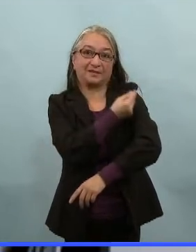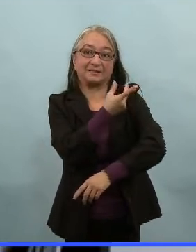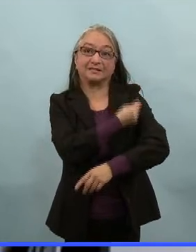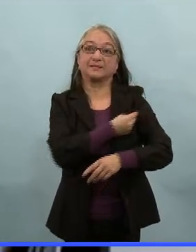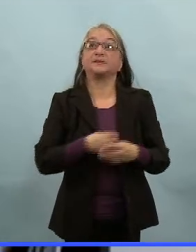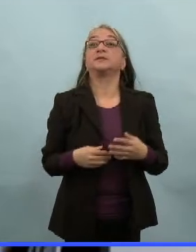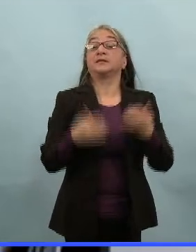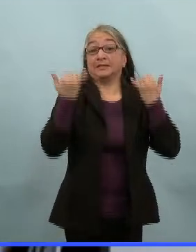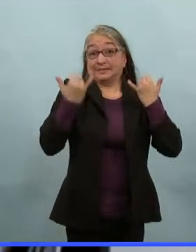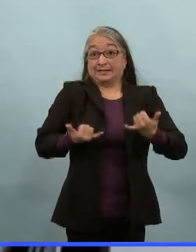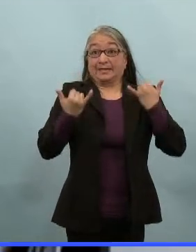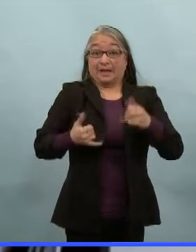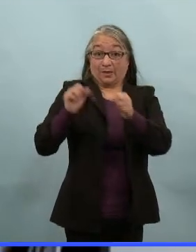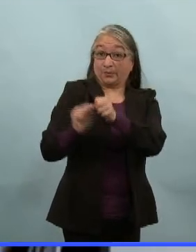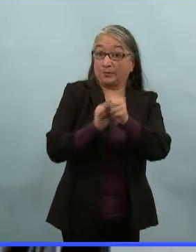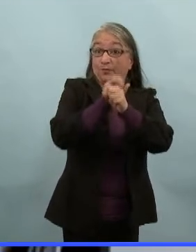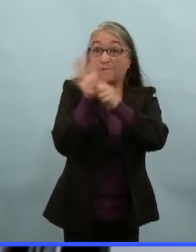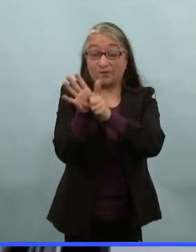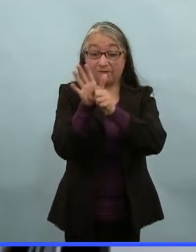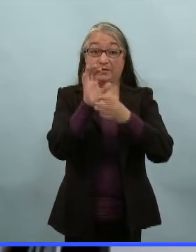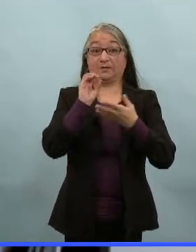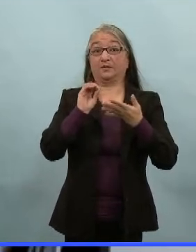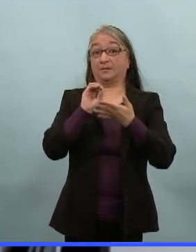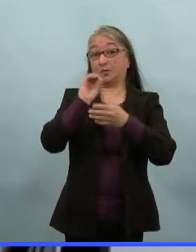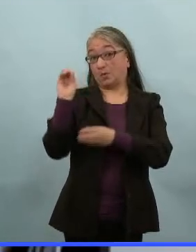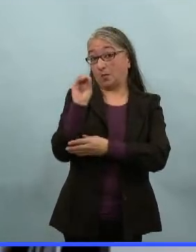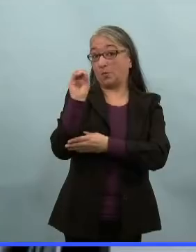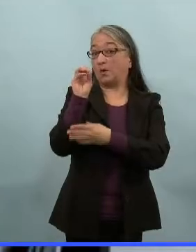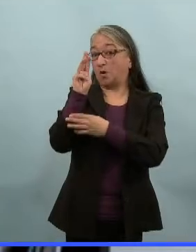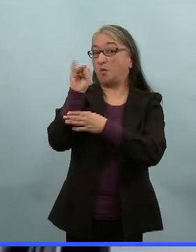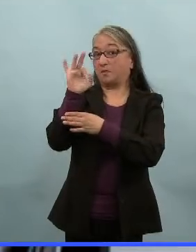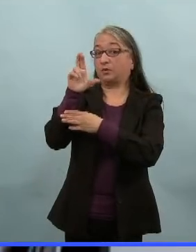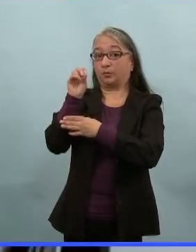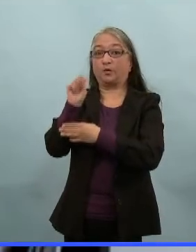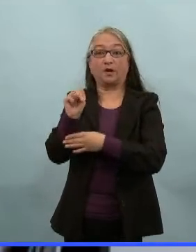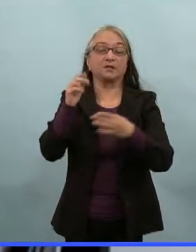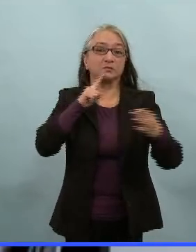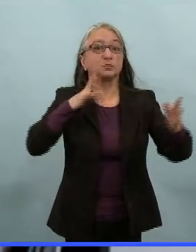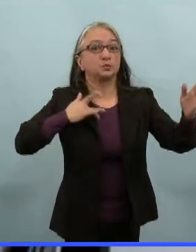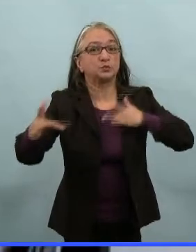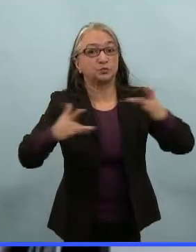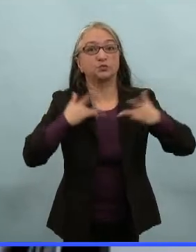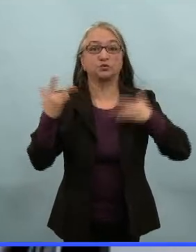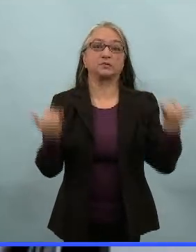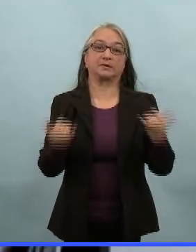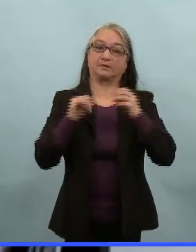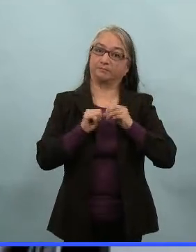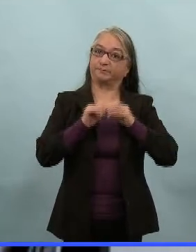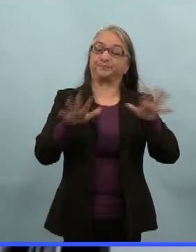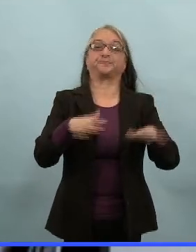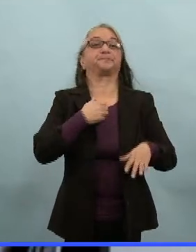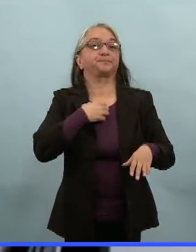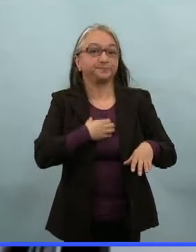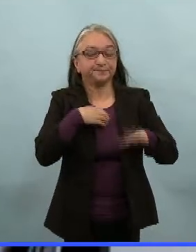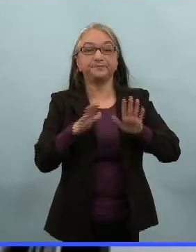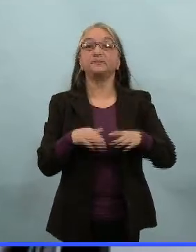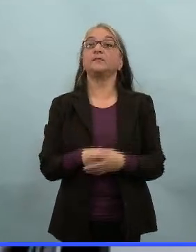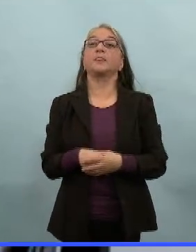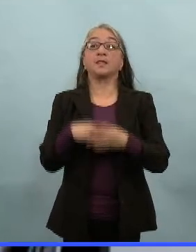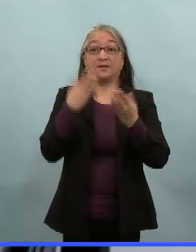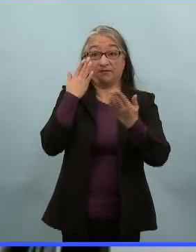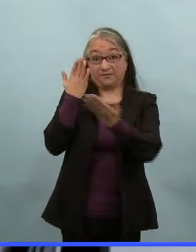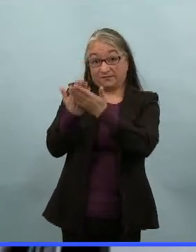is still very concerning want to highlight a few facts to reassure you that the vaccine is